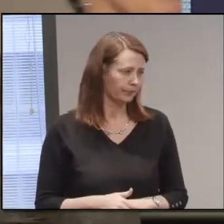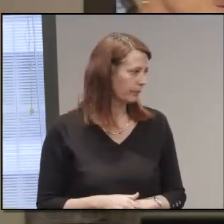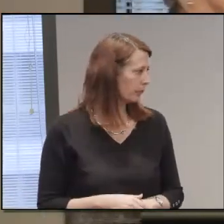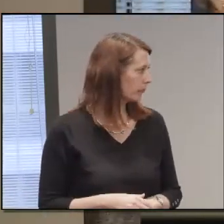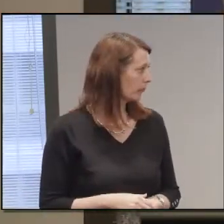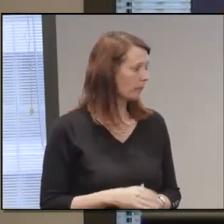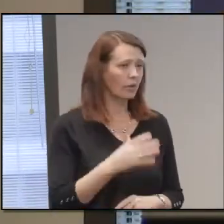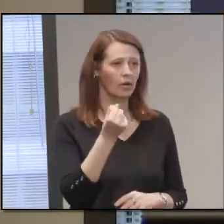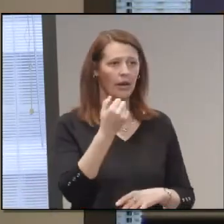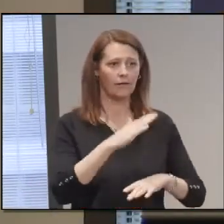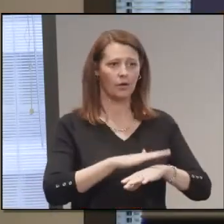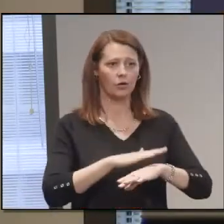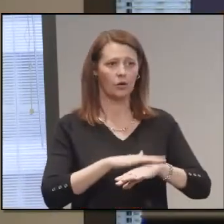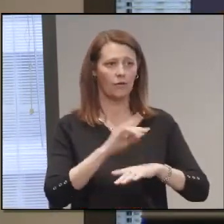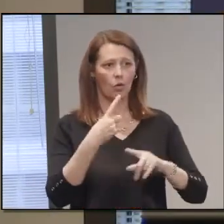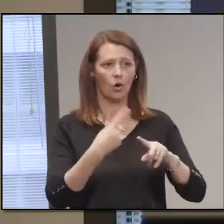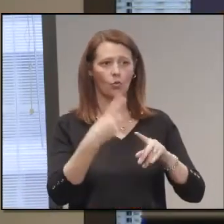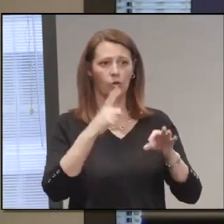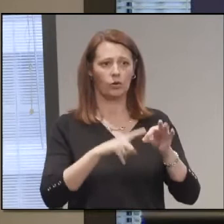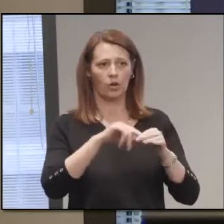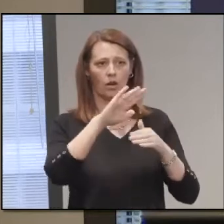Time for a quick question, okay last one, thank you.